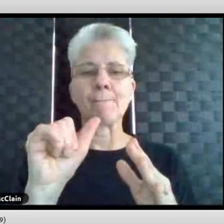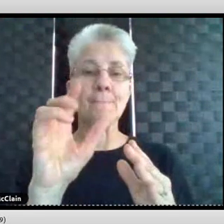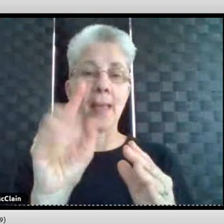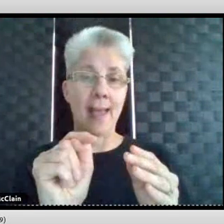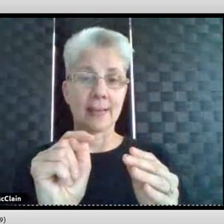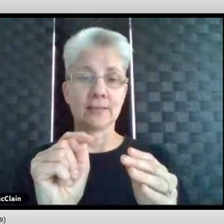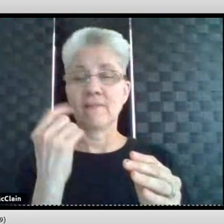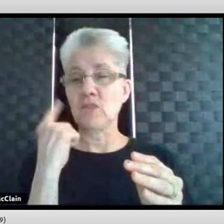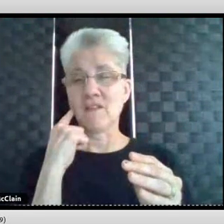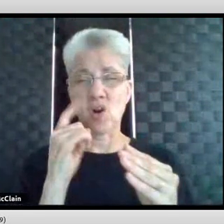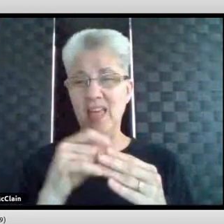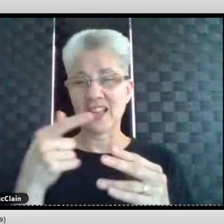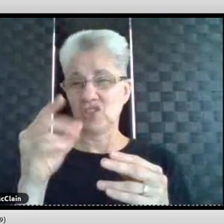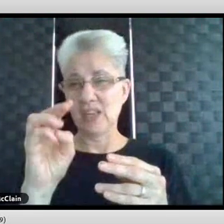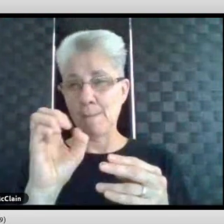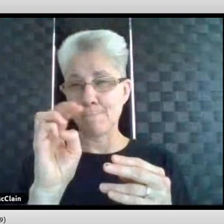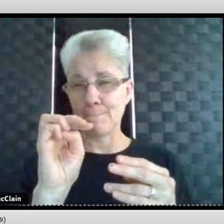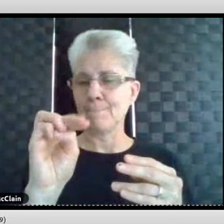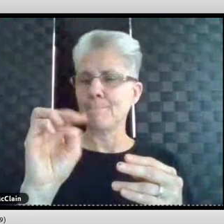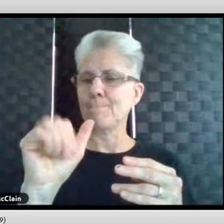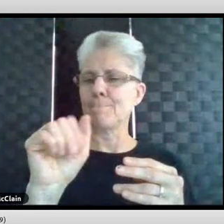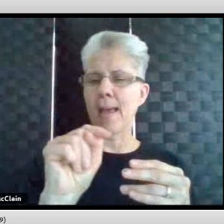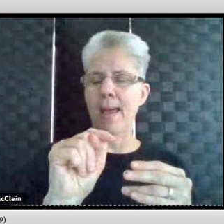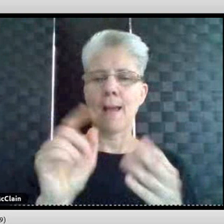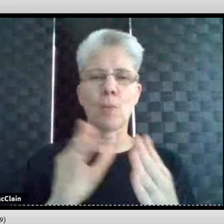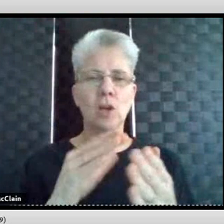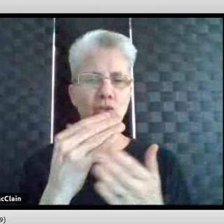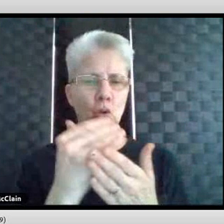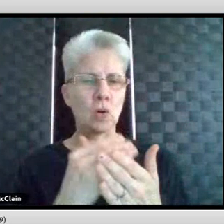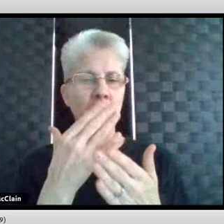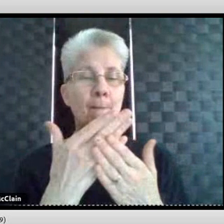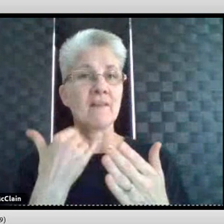if you've never heard of that, preparation course before I went